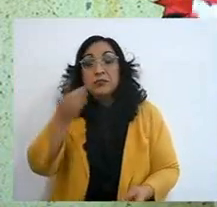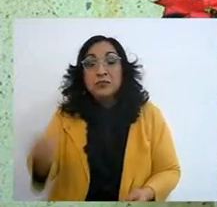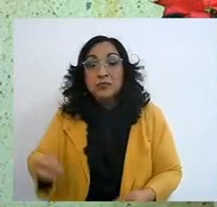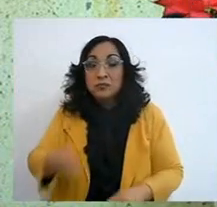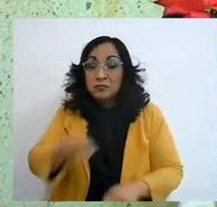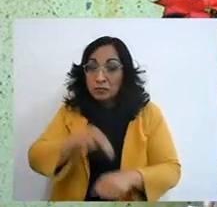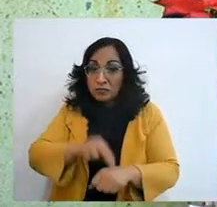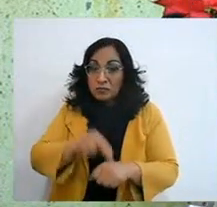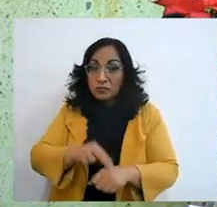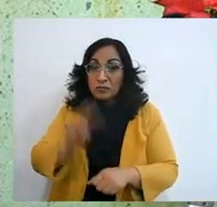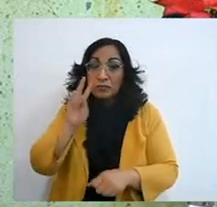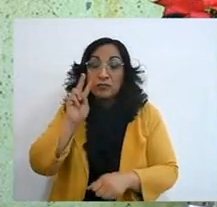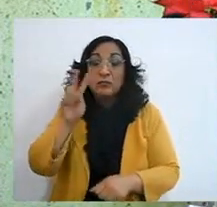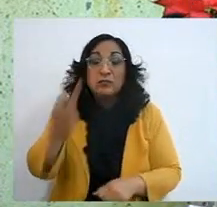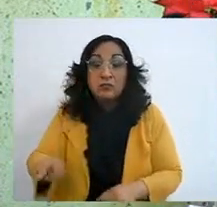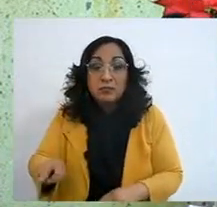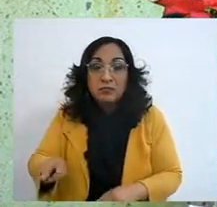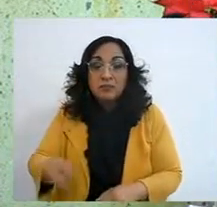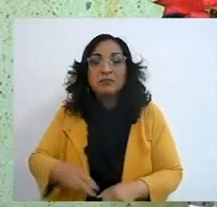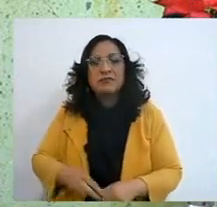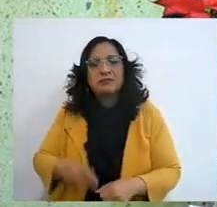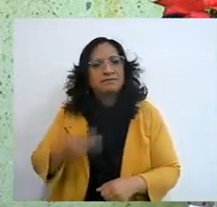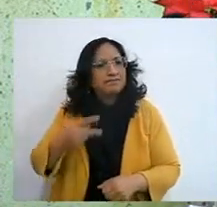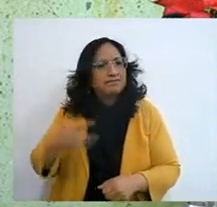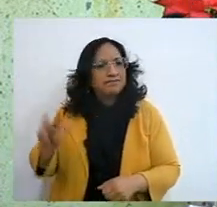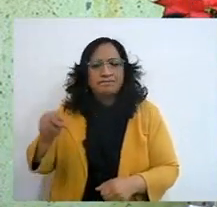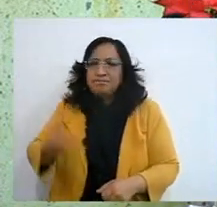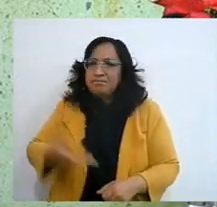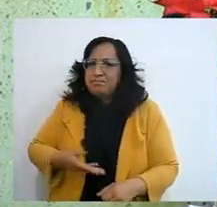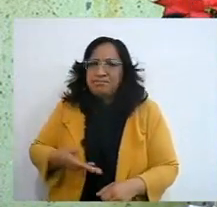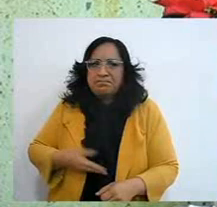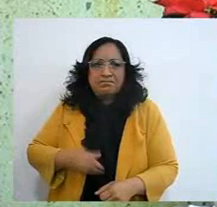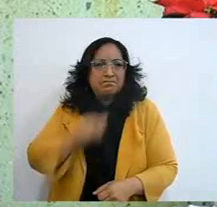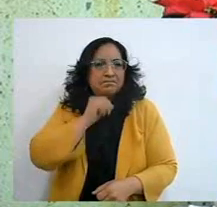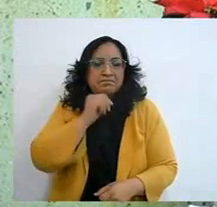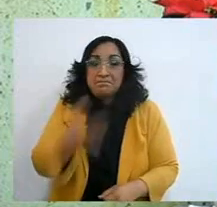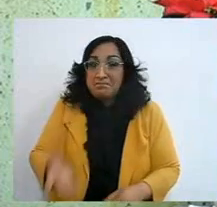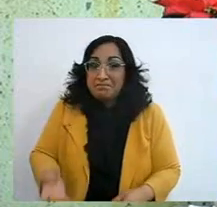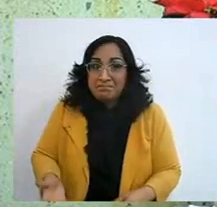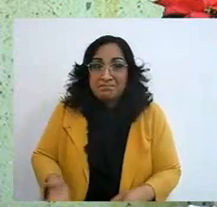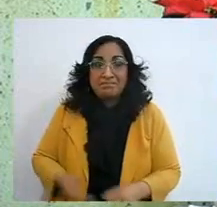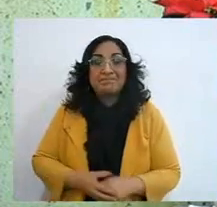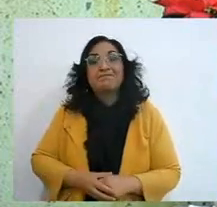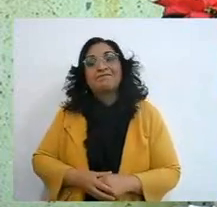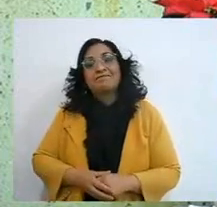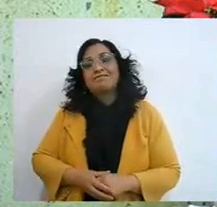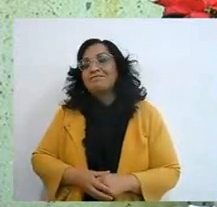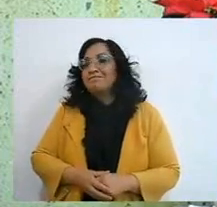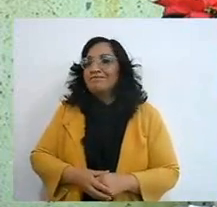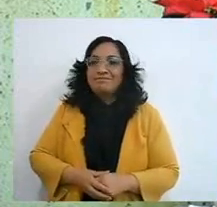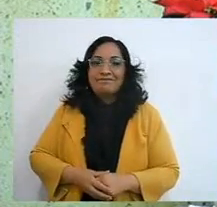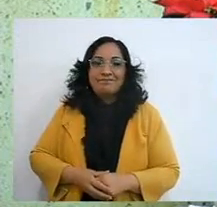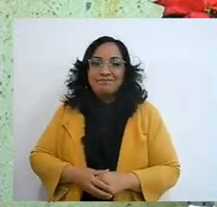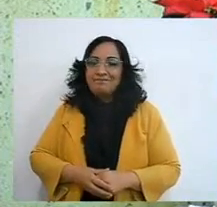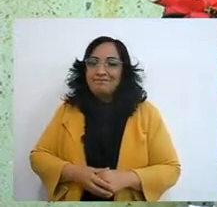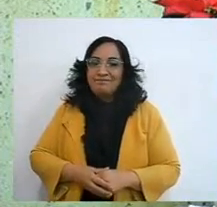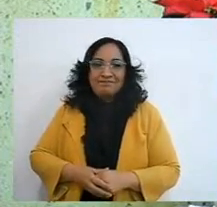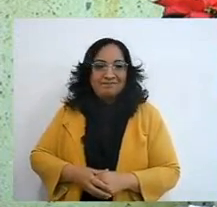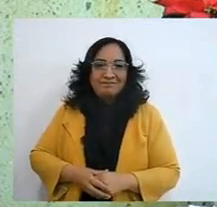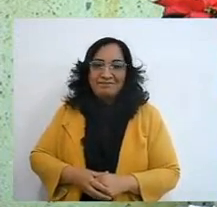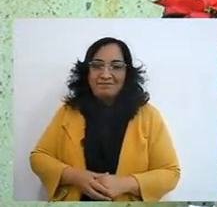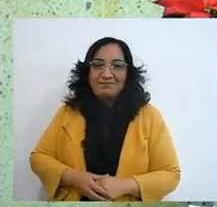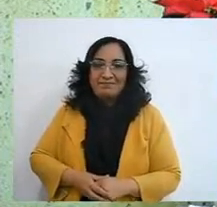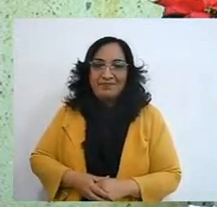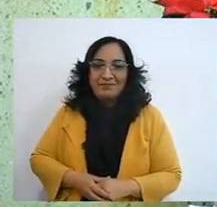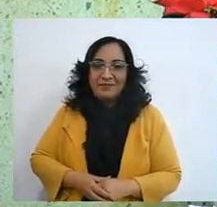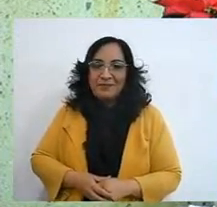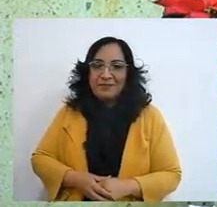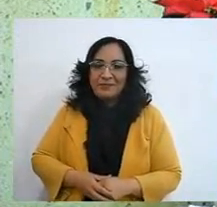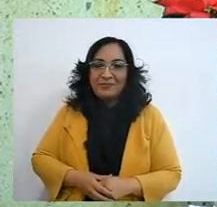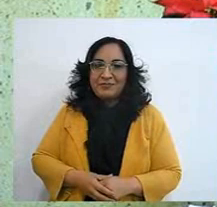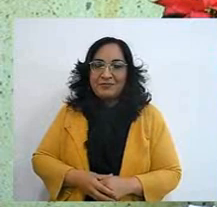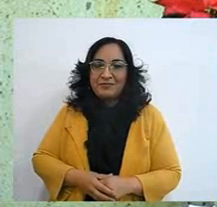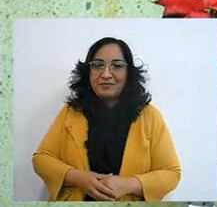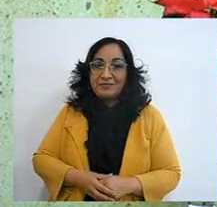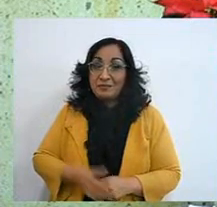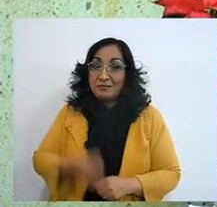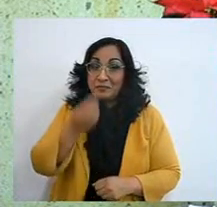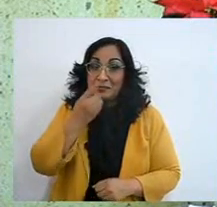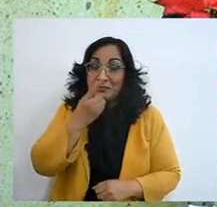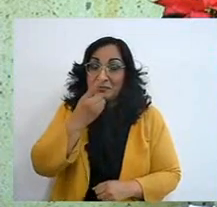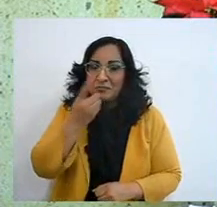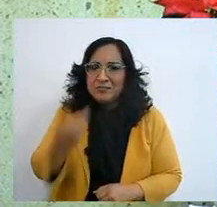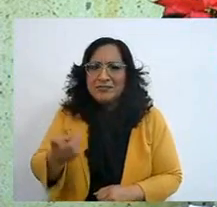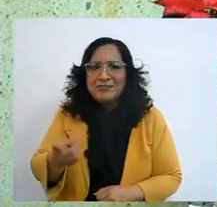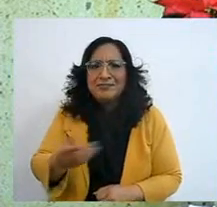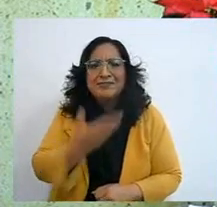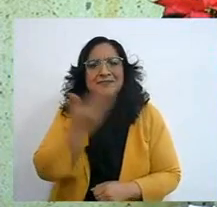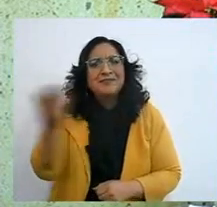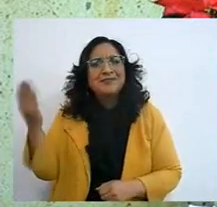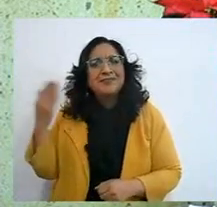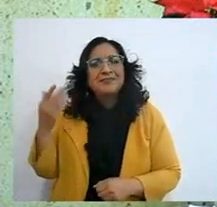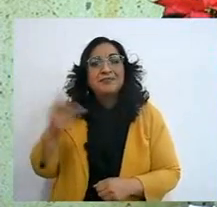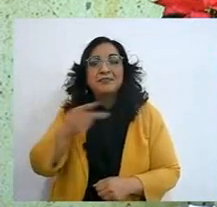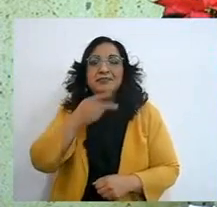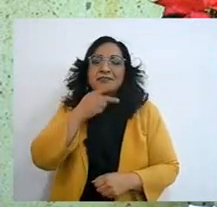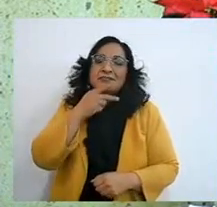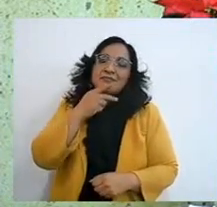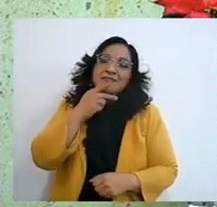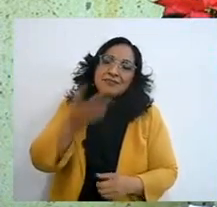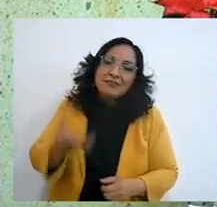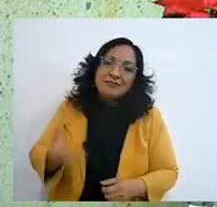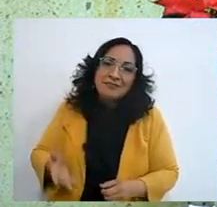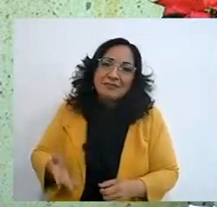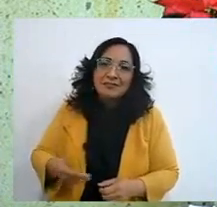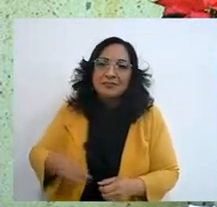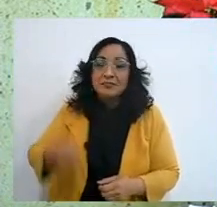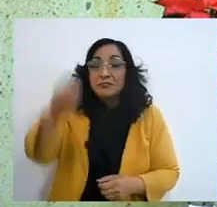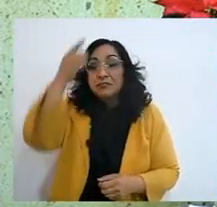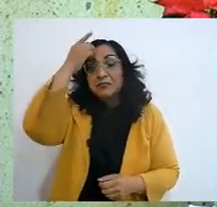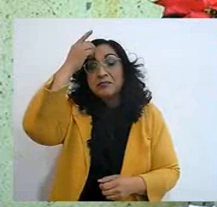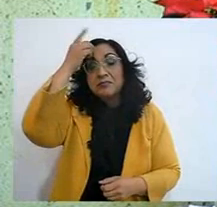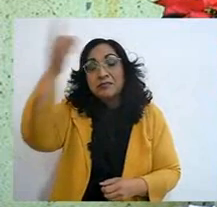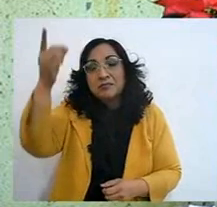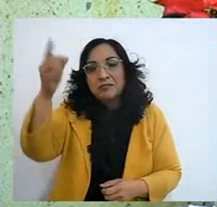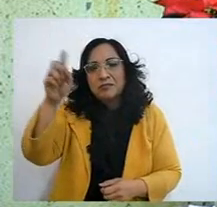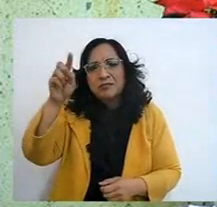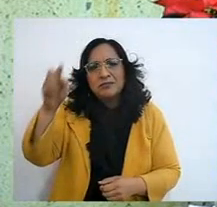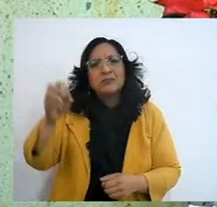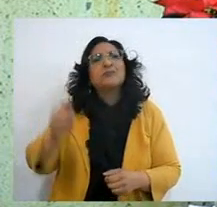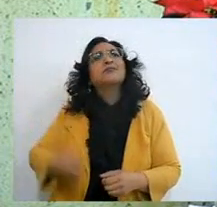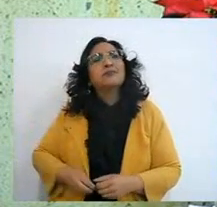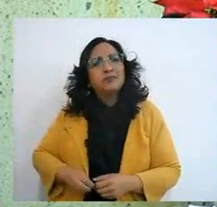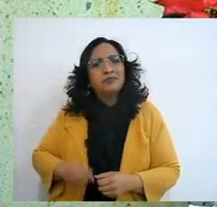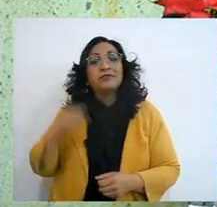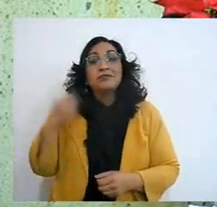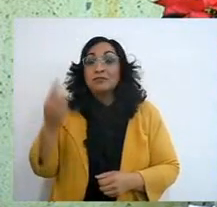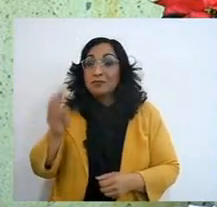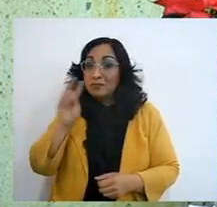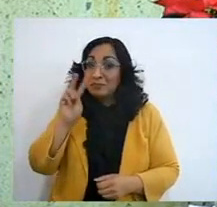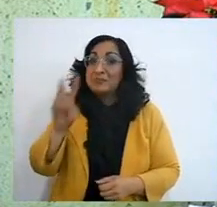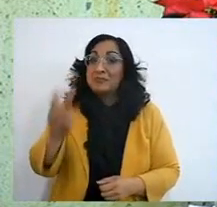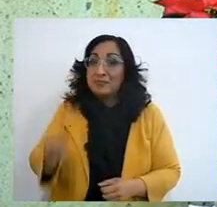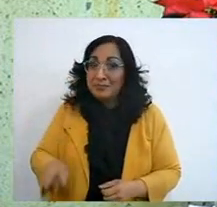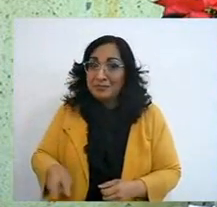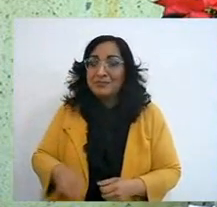Look, check them, yes, but there's nothing here, that's where I said Father, at that time I said oh God, do you exist?